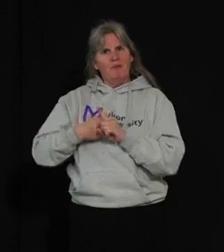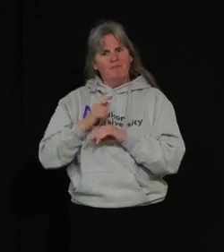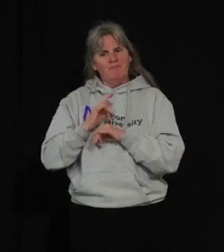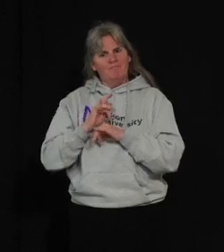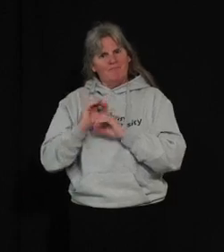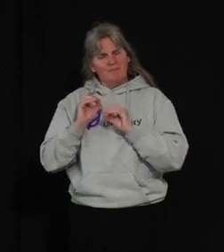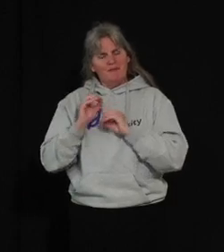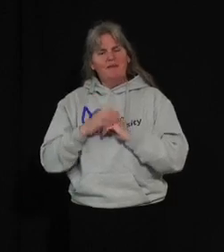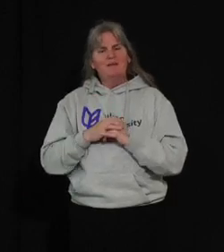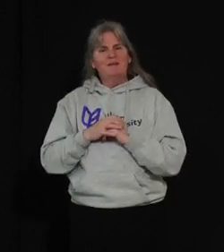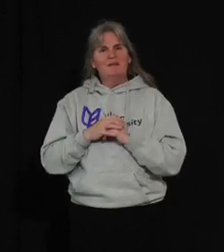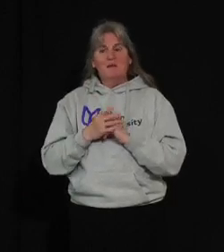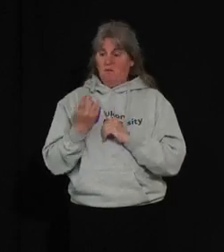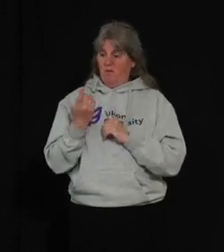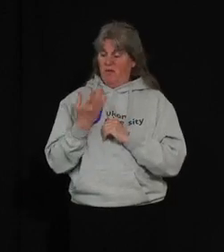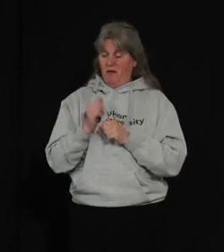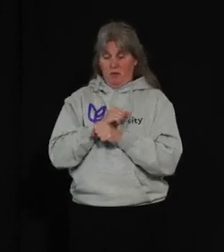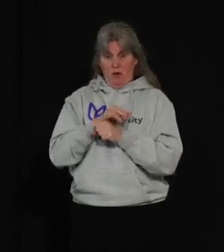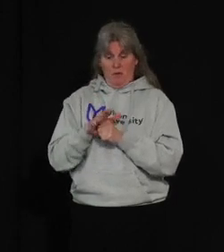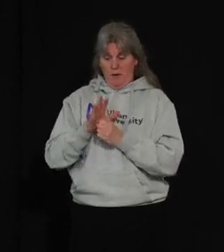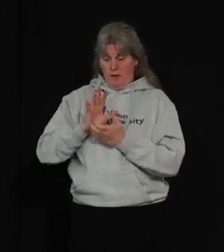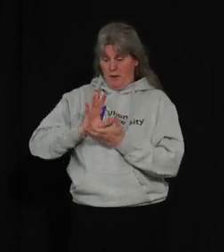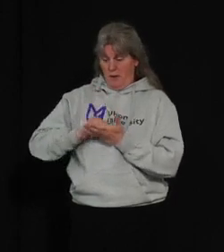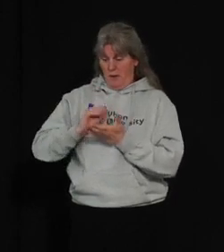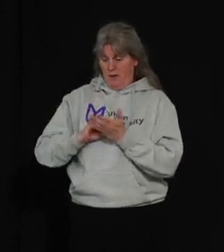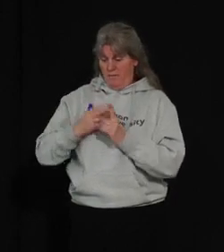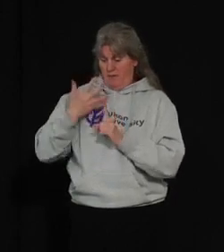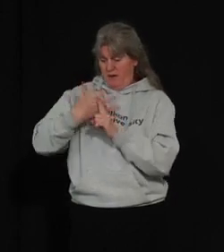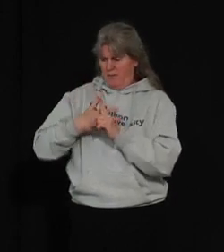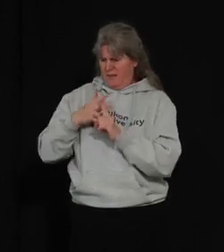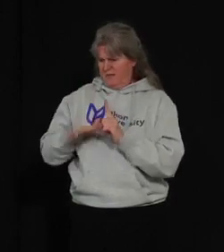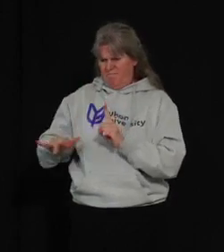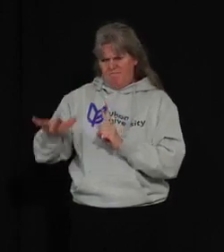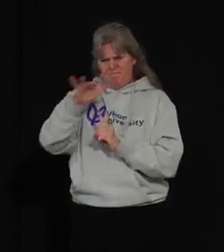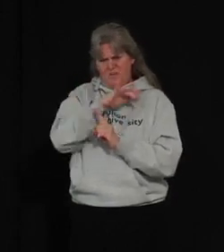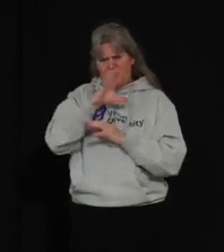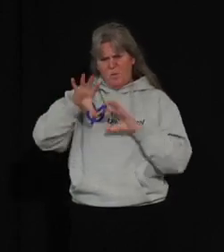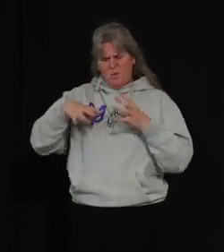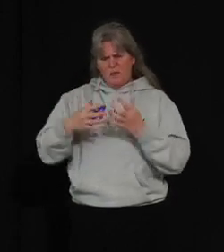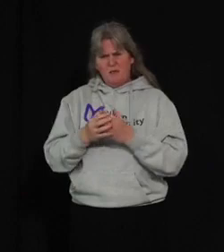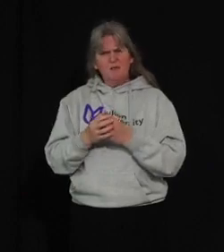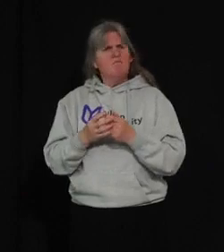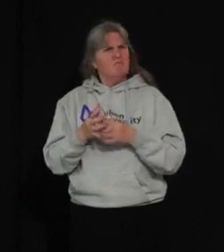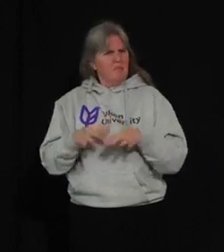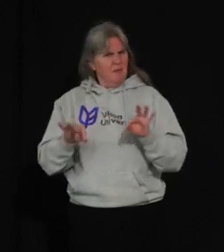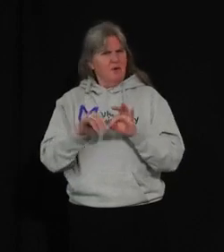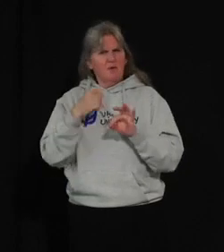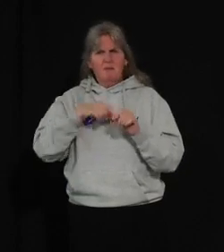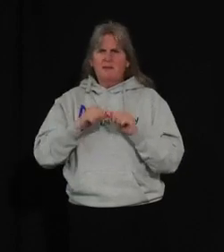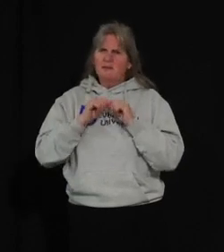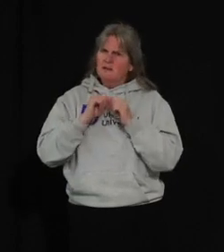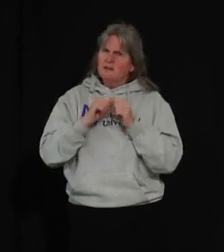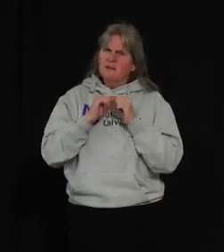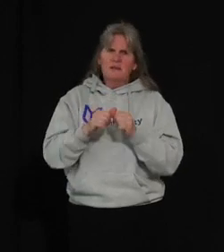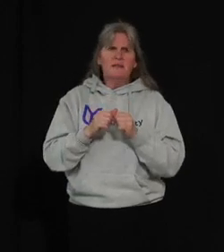thing we have come to learn about COVID-19 over the past five months is that we must continue to live with